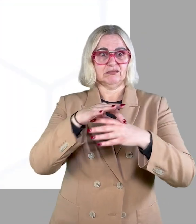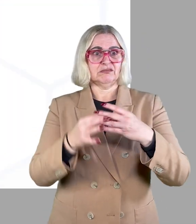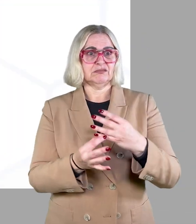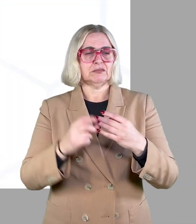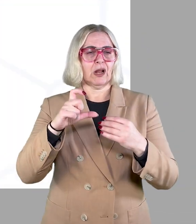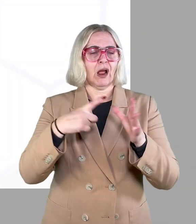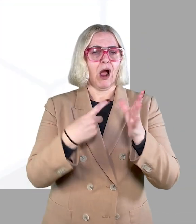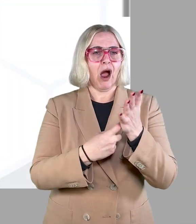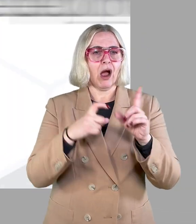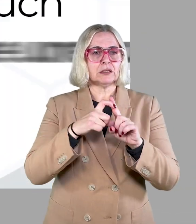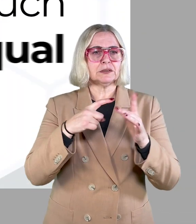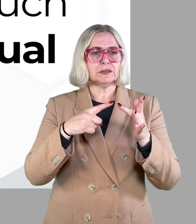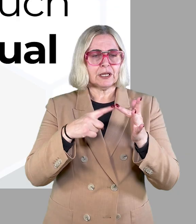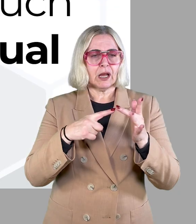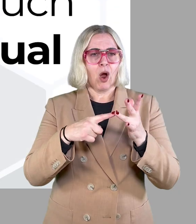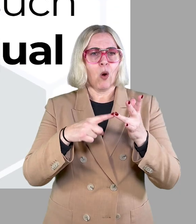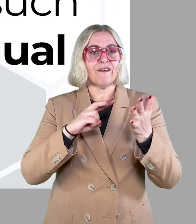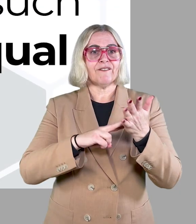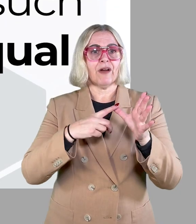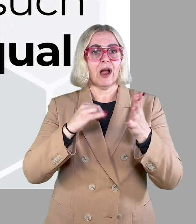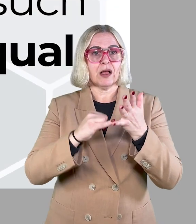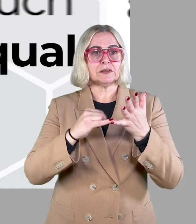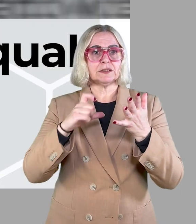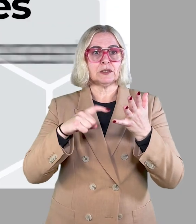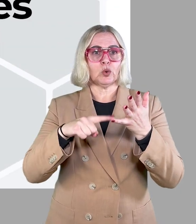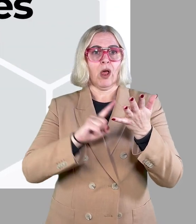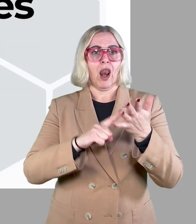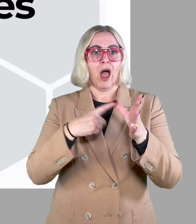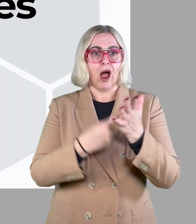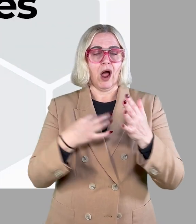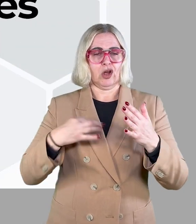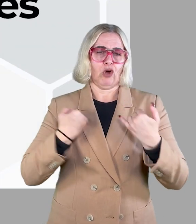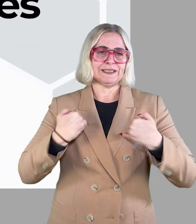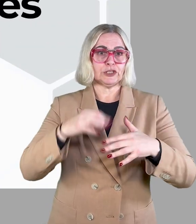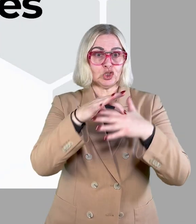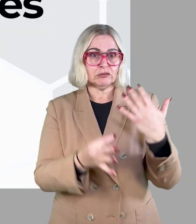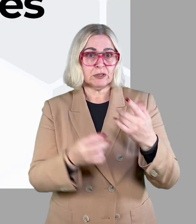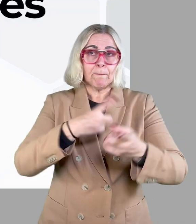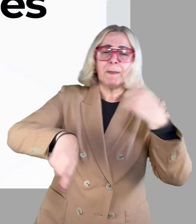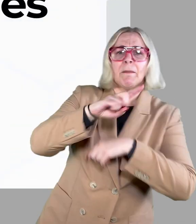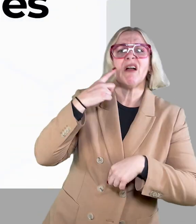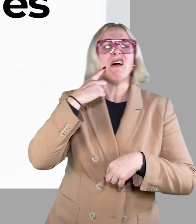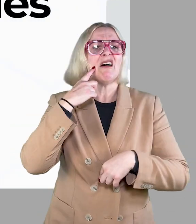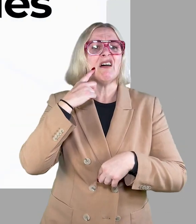exist, such that the deployment of such therapies are unequal and wide disparities are present.